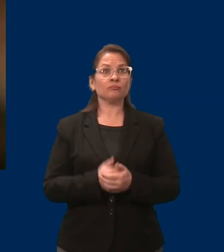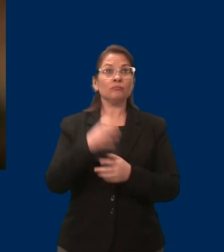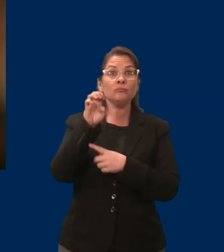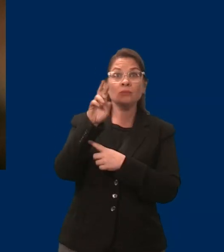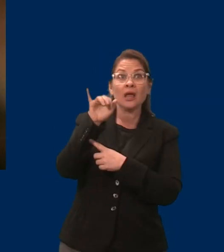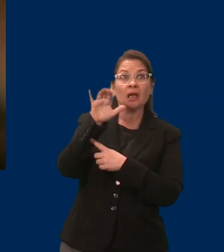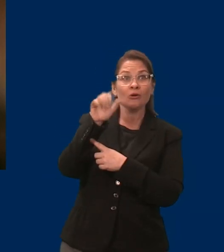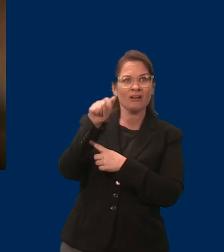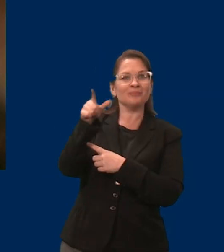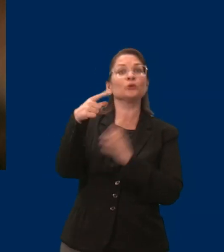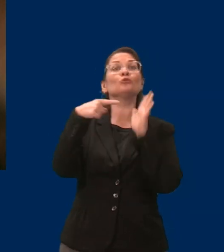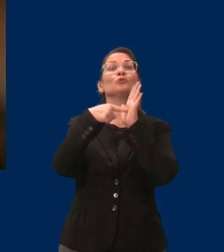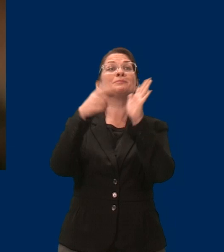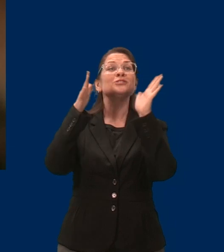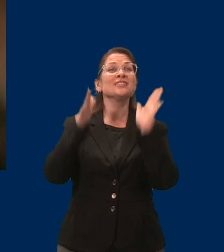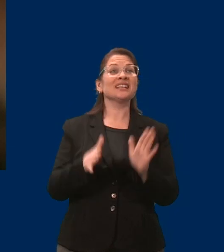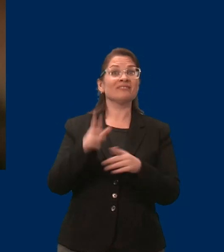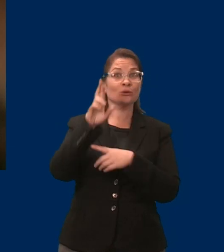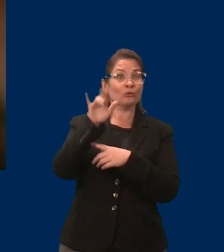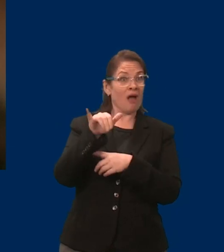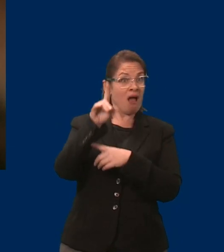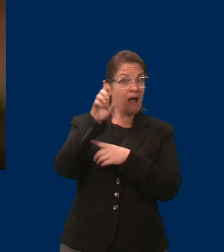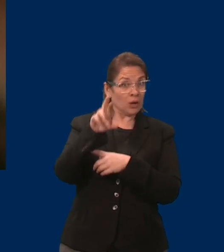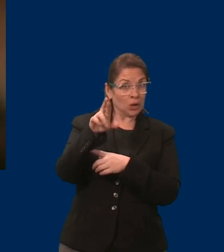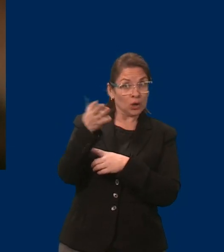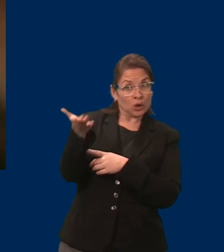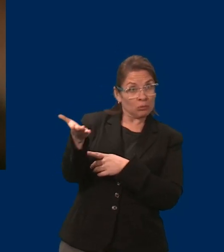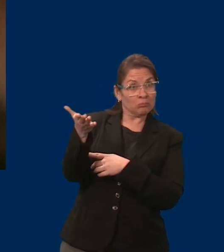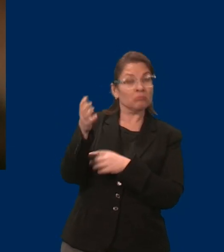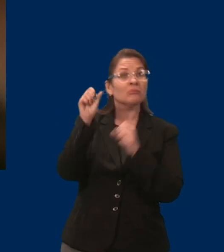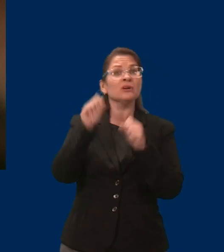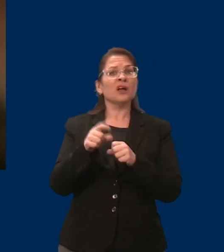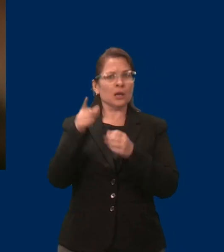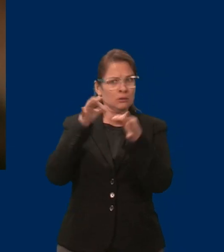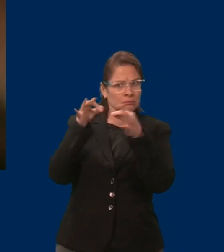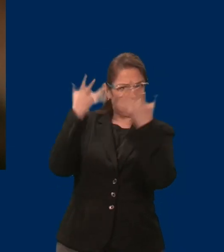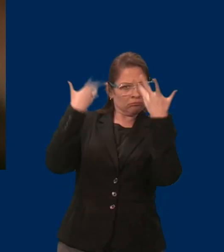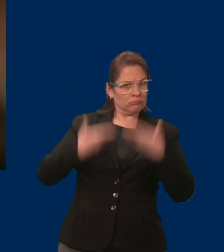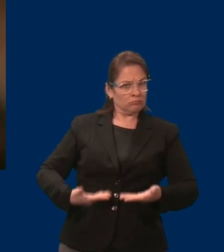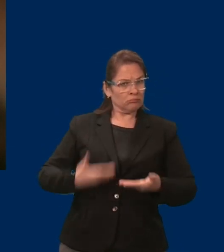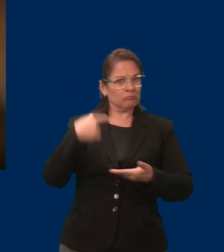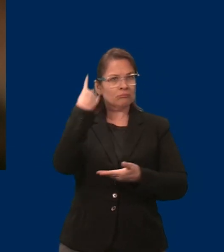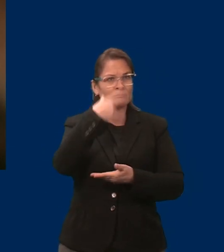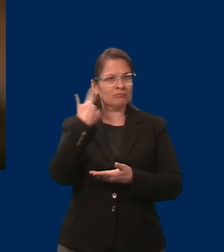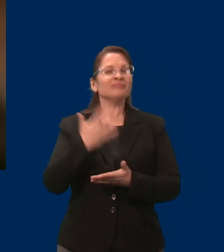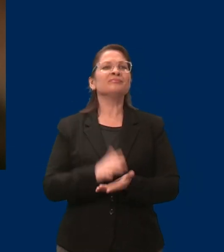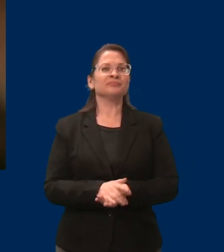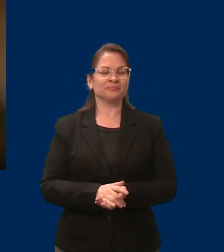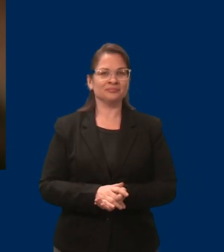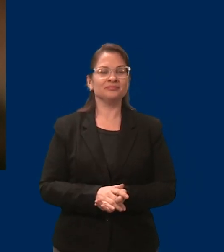an audio description of yourself. As you listened to Anne and Leo's story, will you share with us how you are working together to find